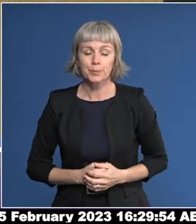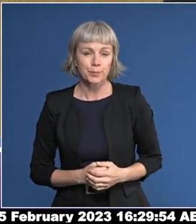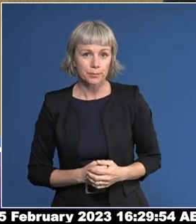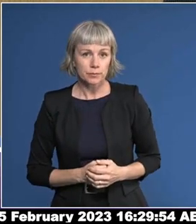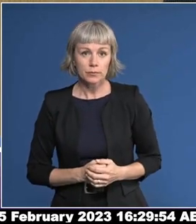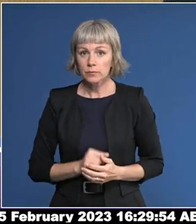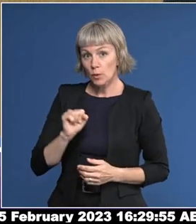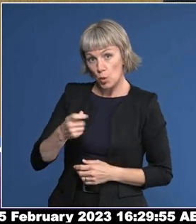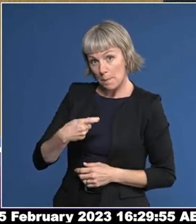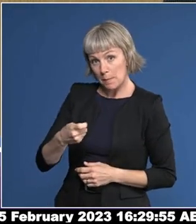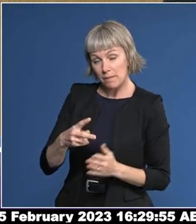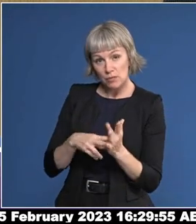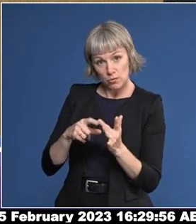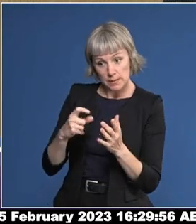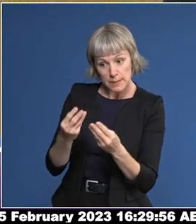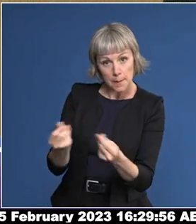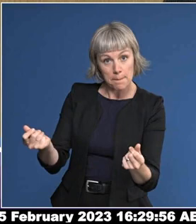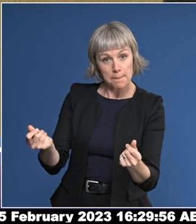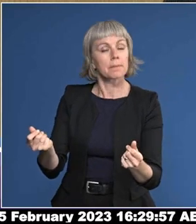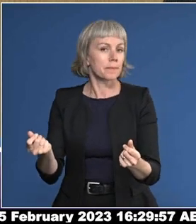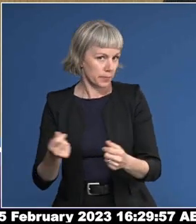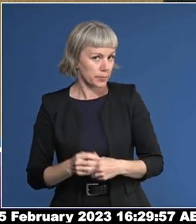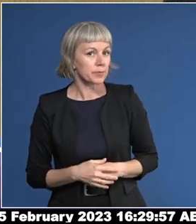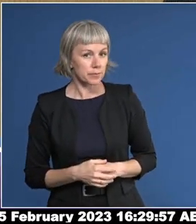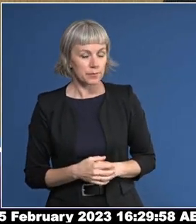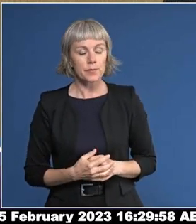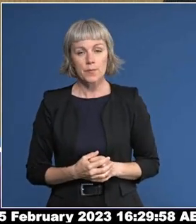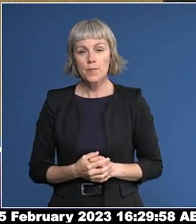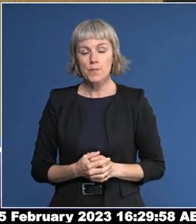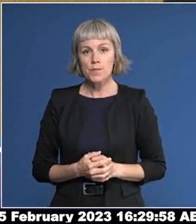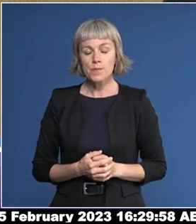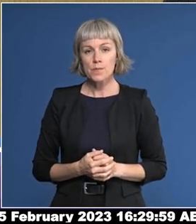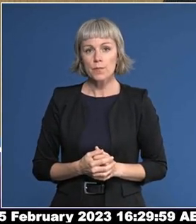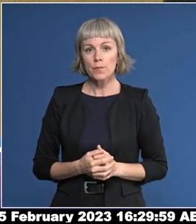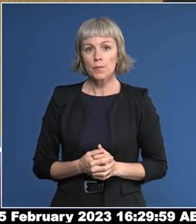That's correct. MS DOWSETT: Are you aware of - firstly, has Disability